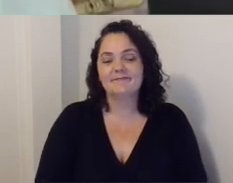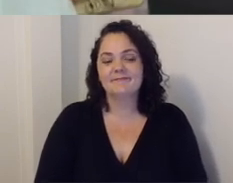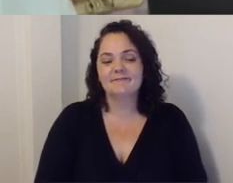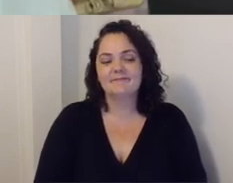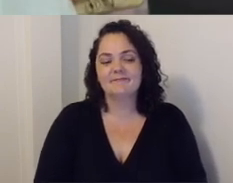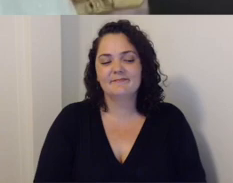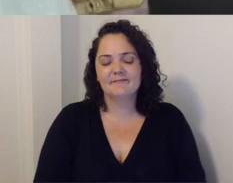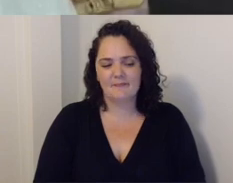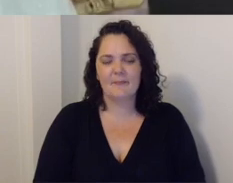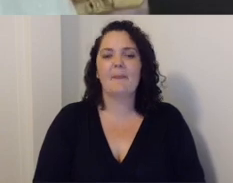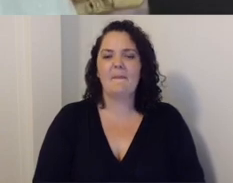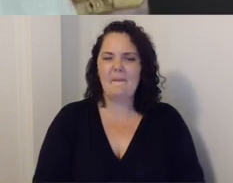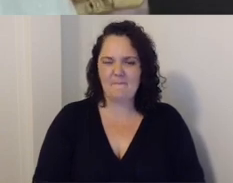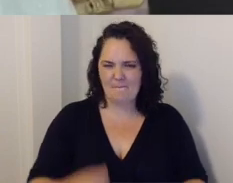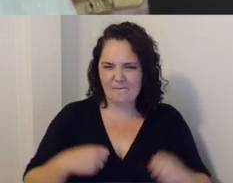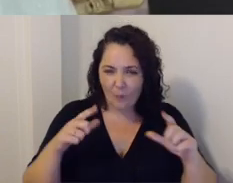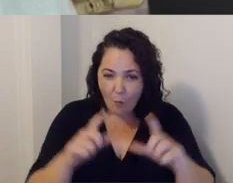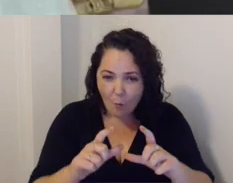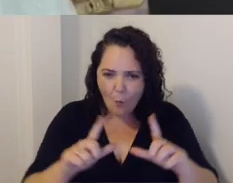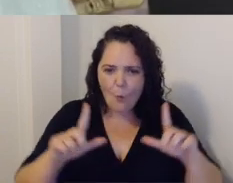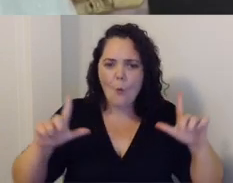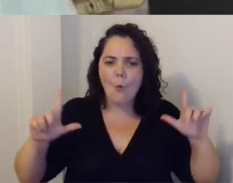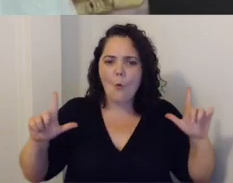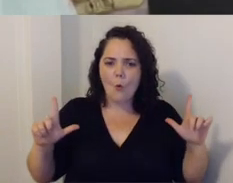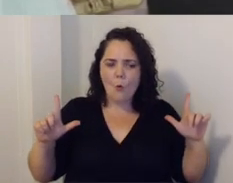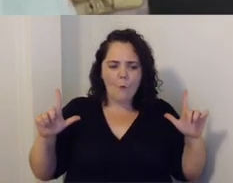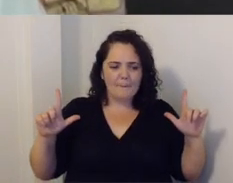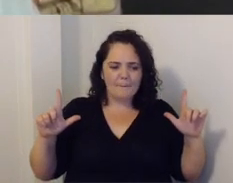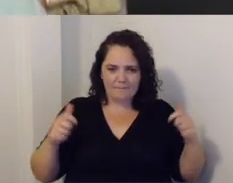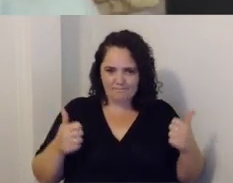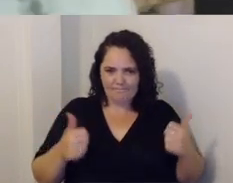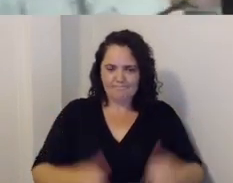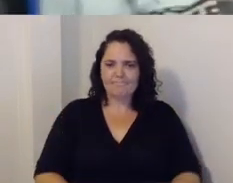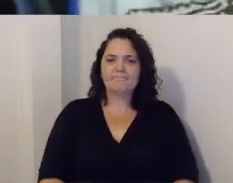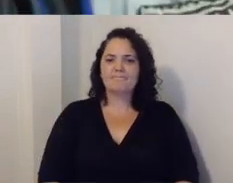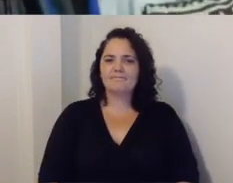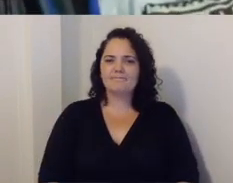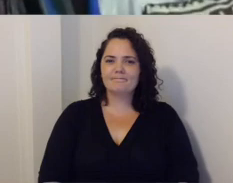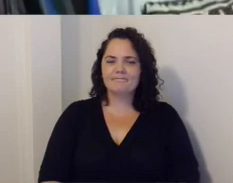here I'm gonna just actually zoom back out again a bit, let's bring it back out there